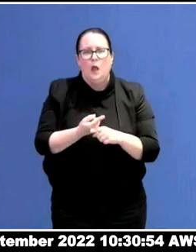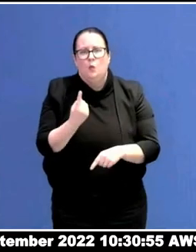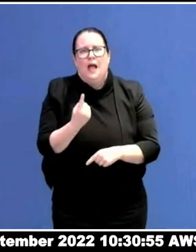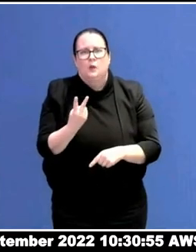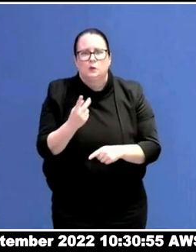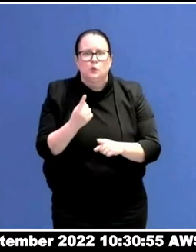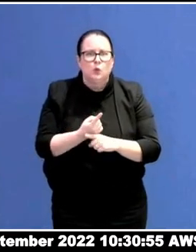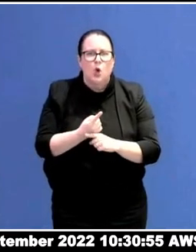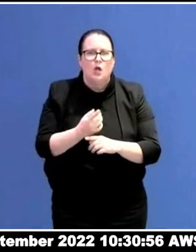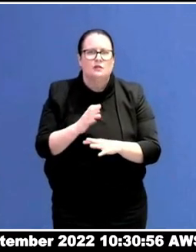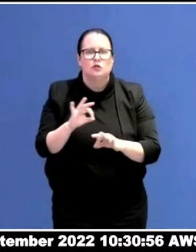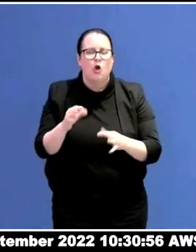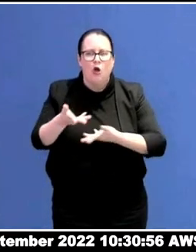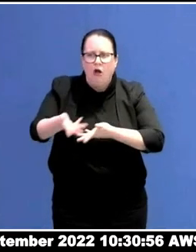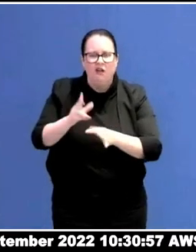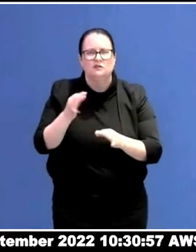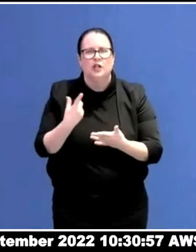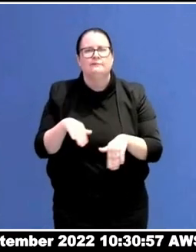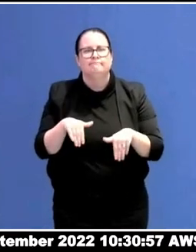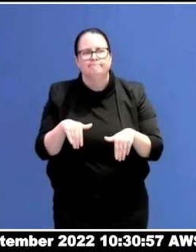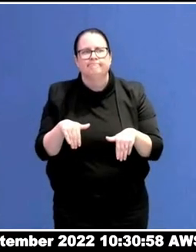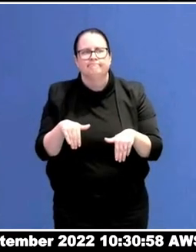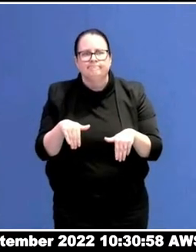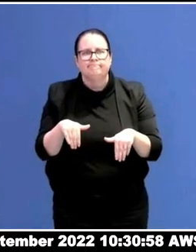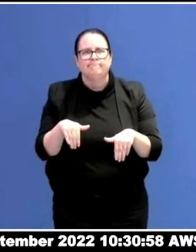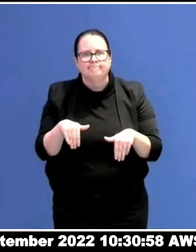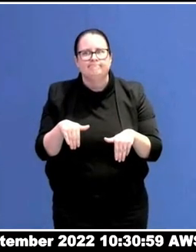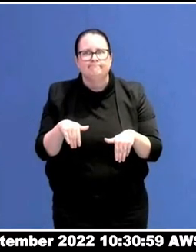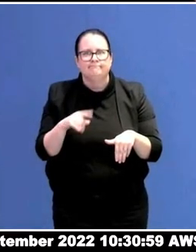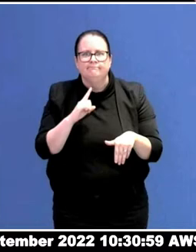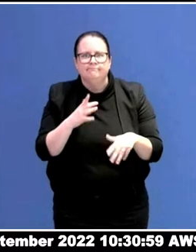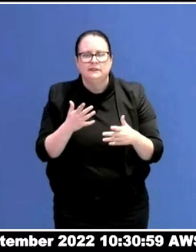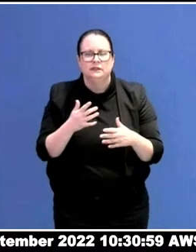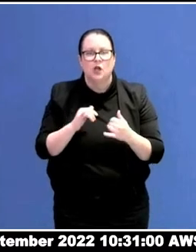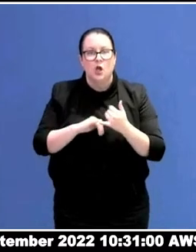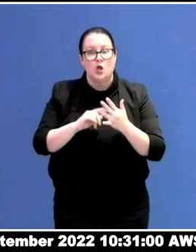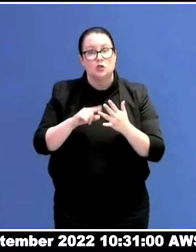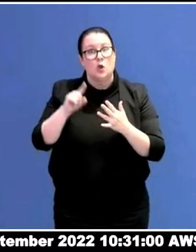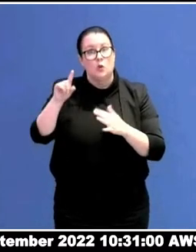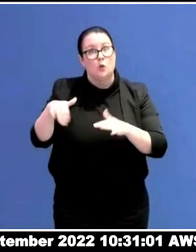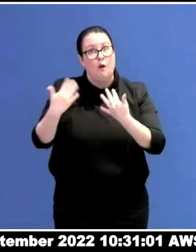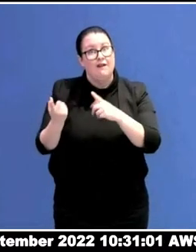Did that prompt you then to offer to attend any counselling session?